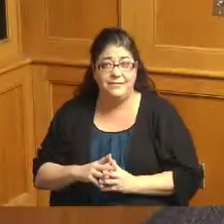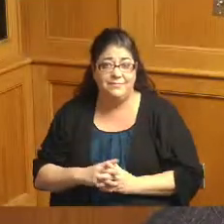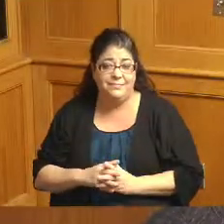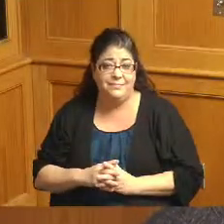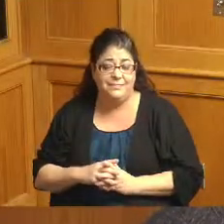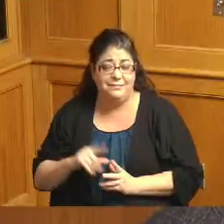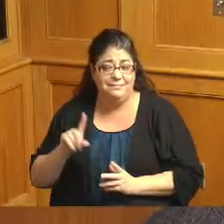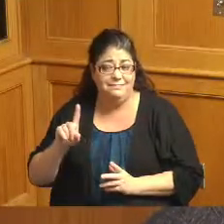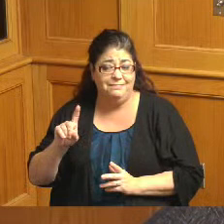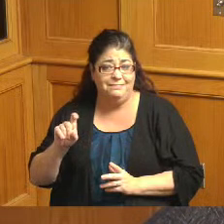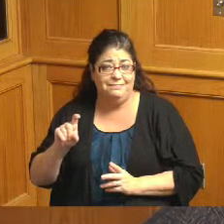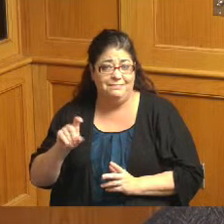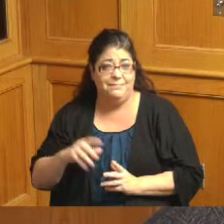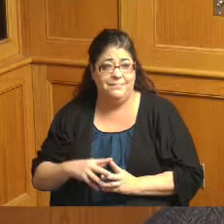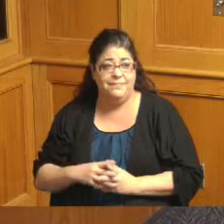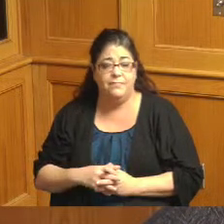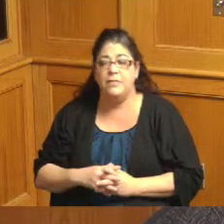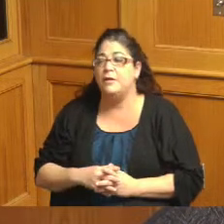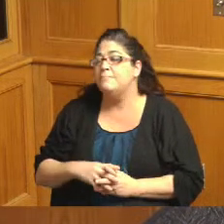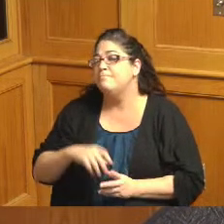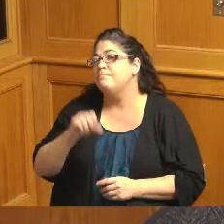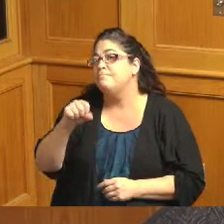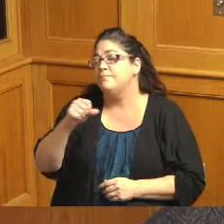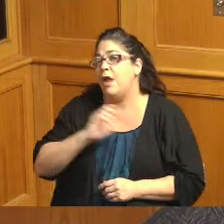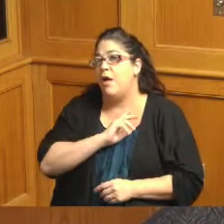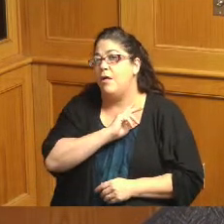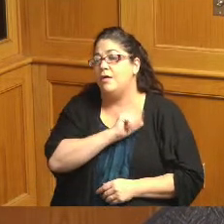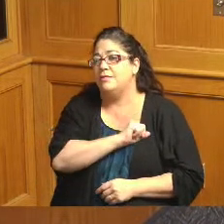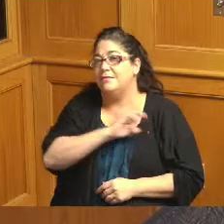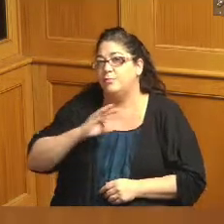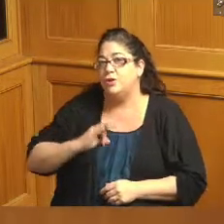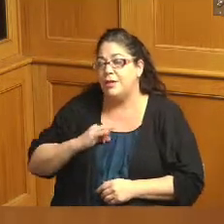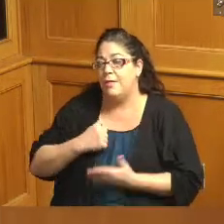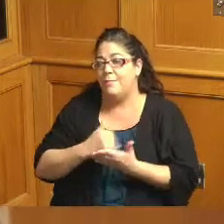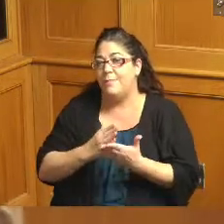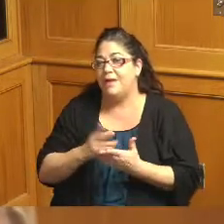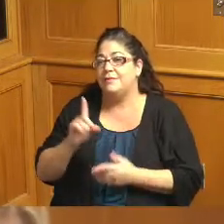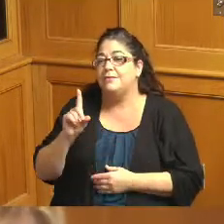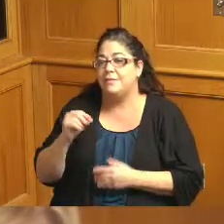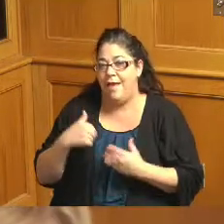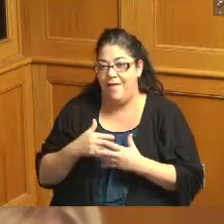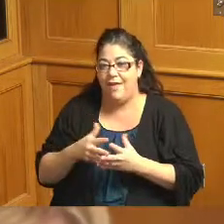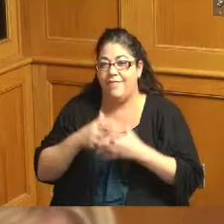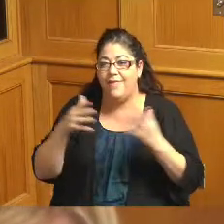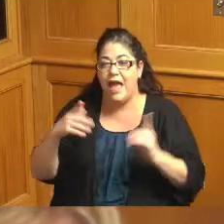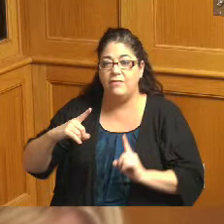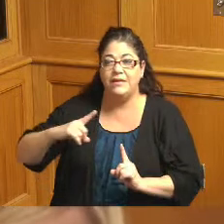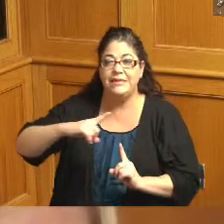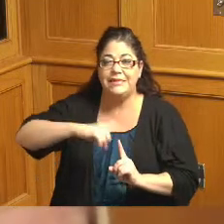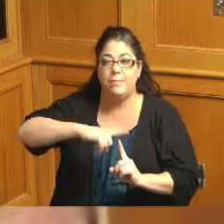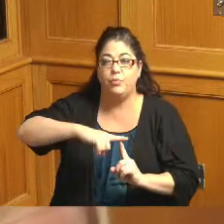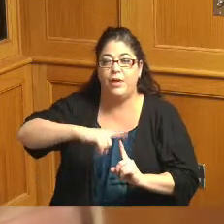allocating for personnel yeah well our Personnel budget does contain a lot of temporary work for